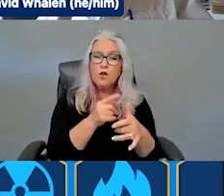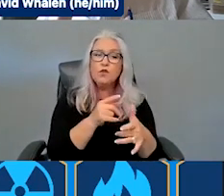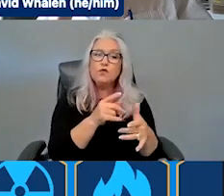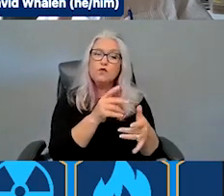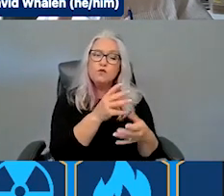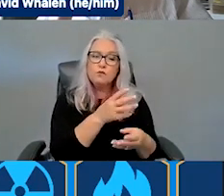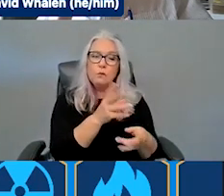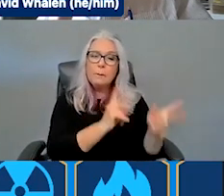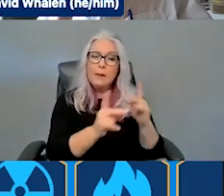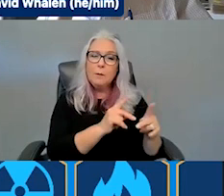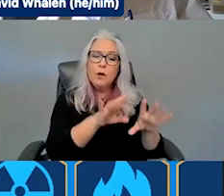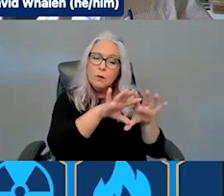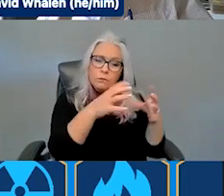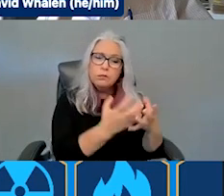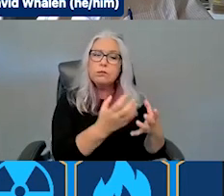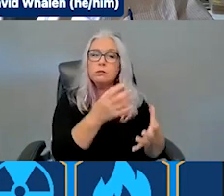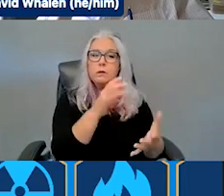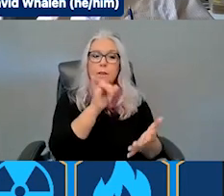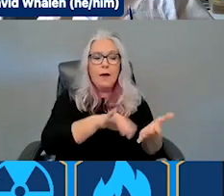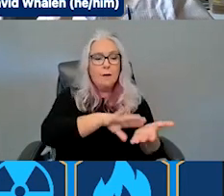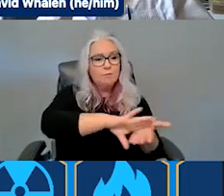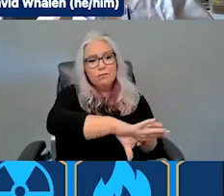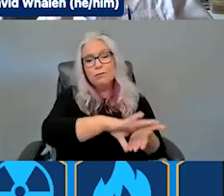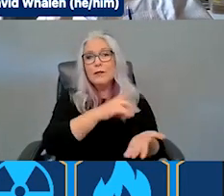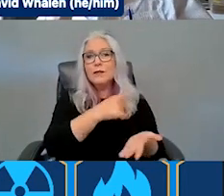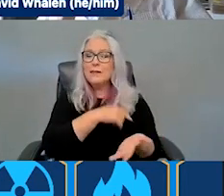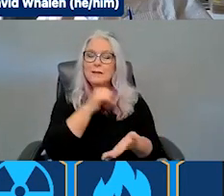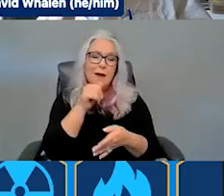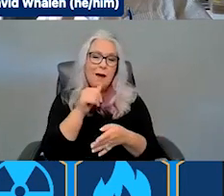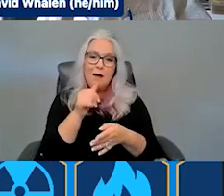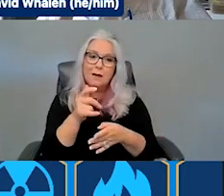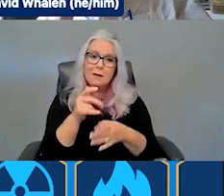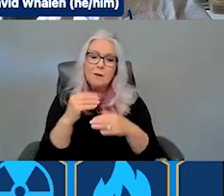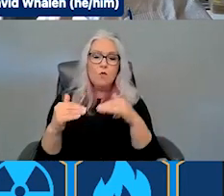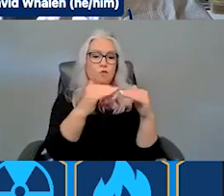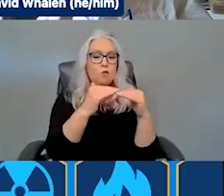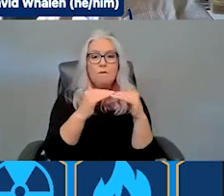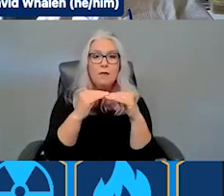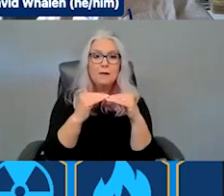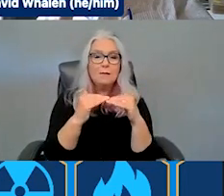this is not functionally equivalent care. And I think national guidance has to dispel